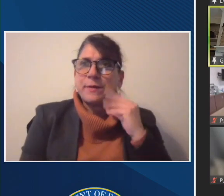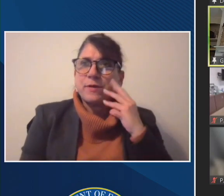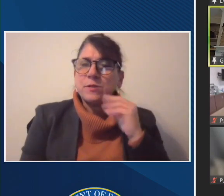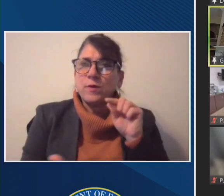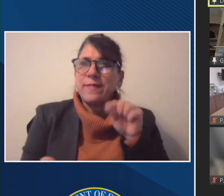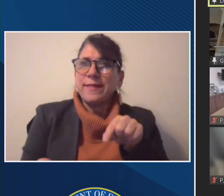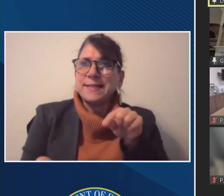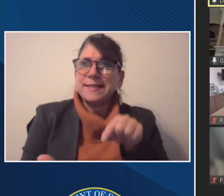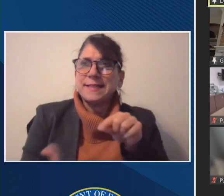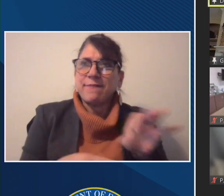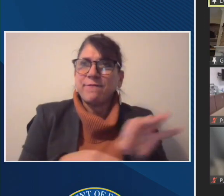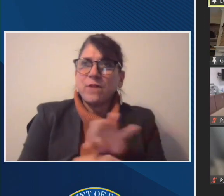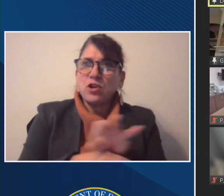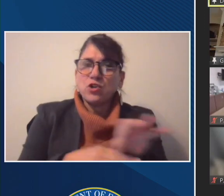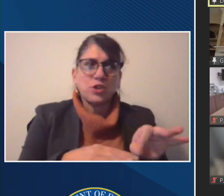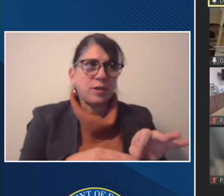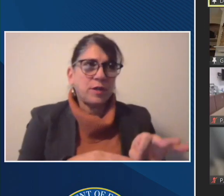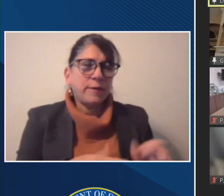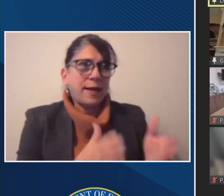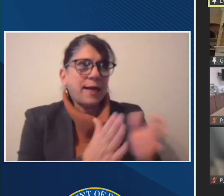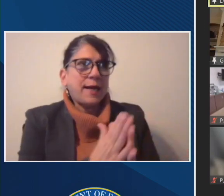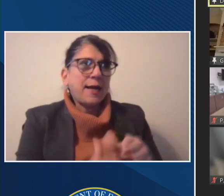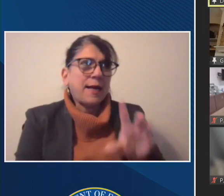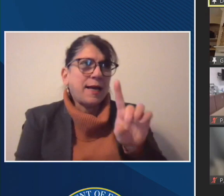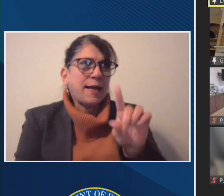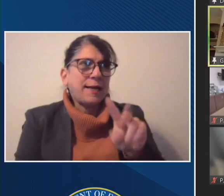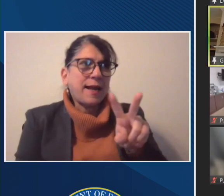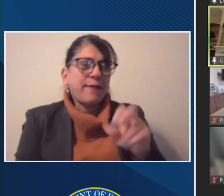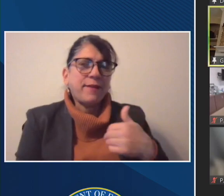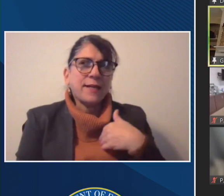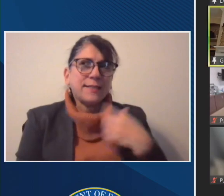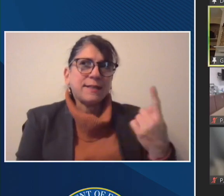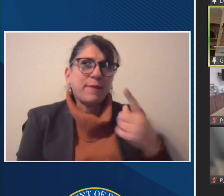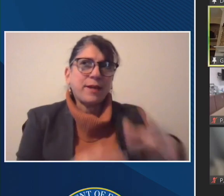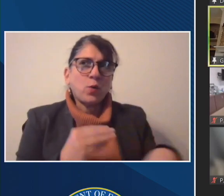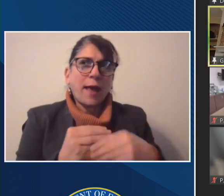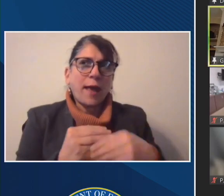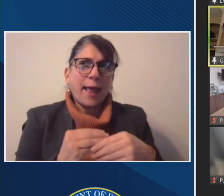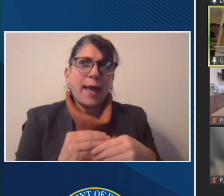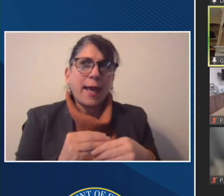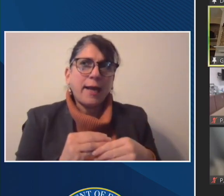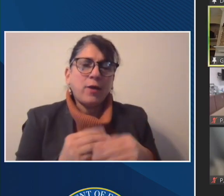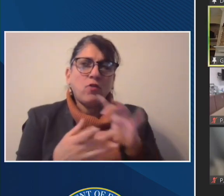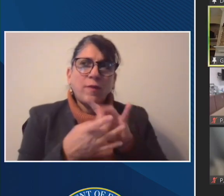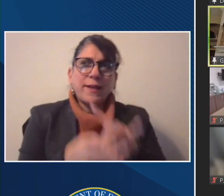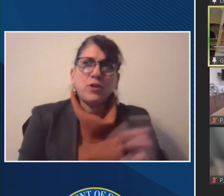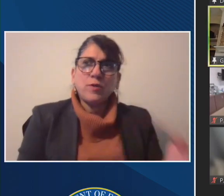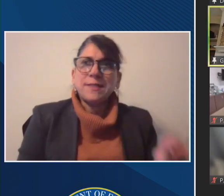So I'm going to ask Dave if he has anything to add with respect to the submission of additional documentation.